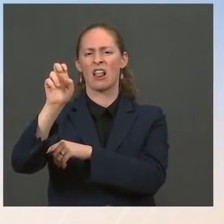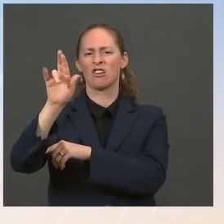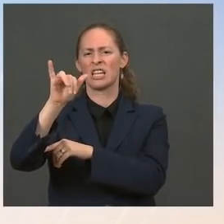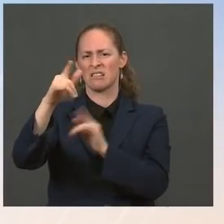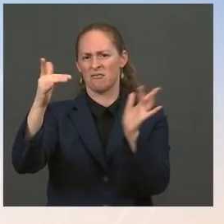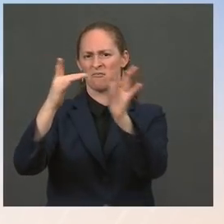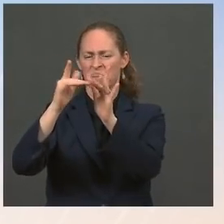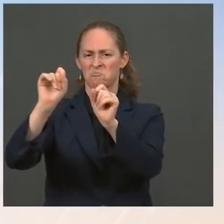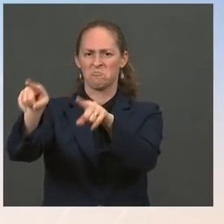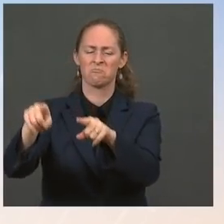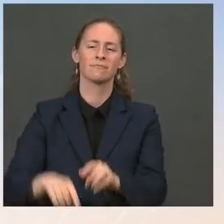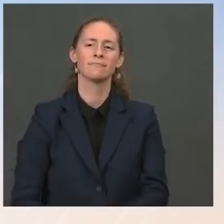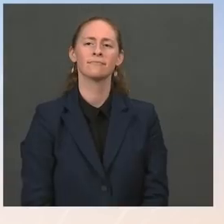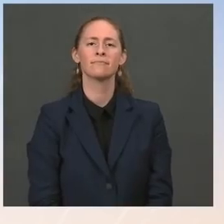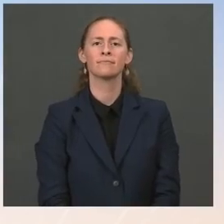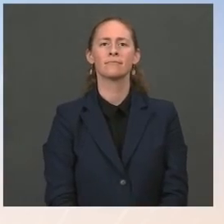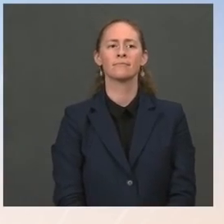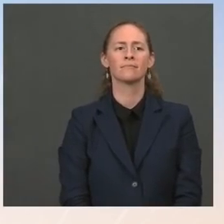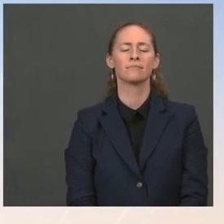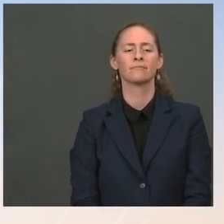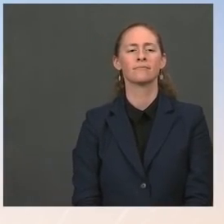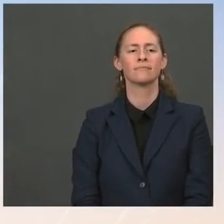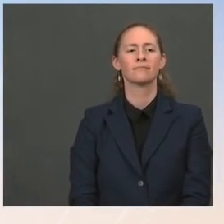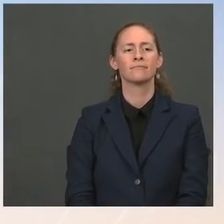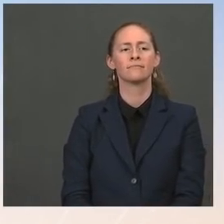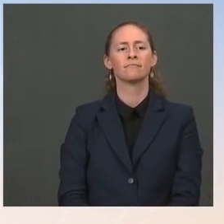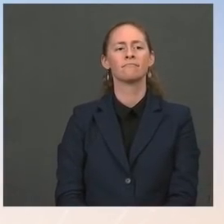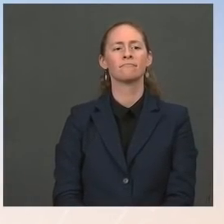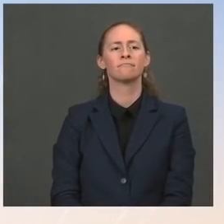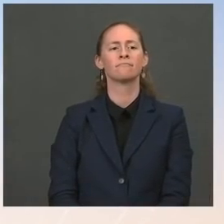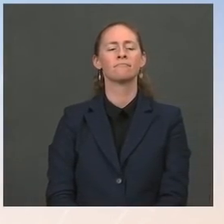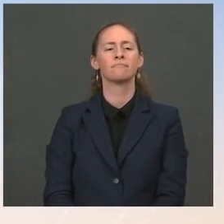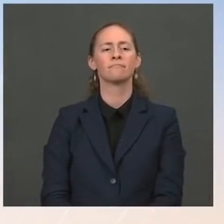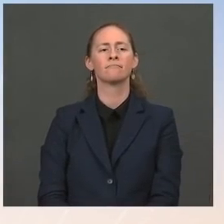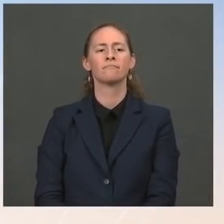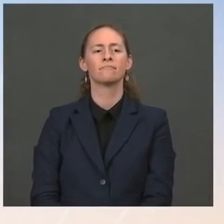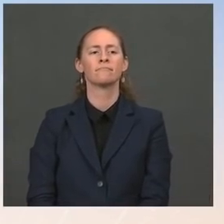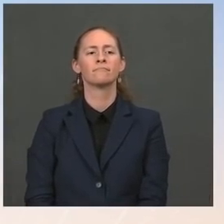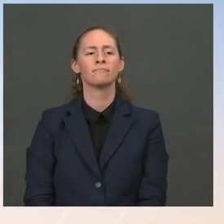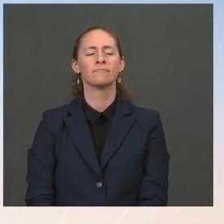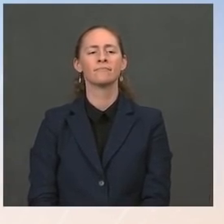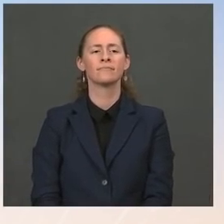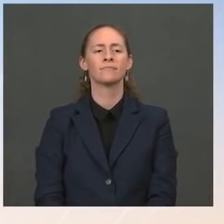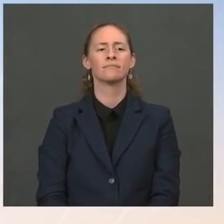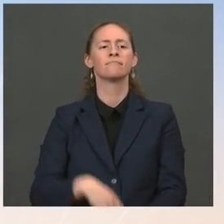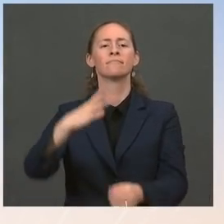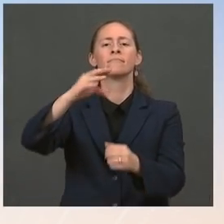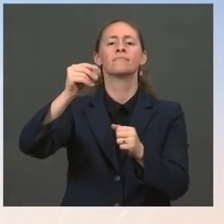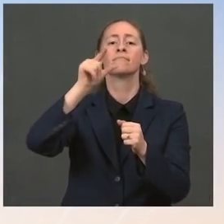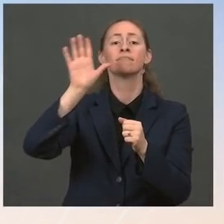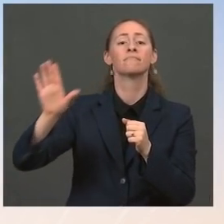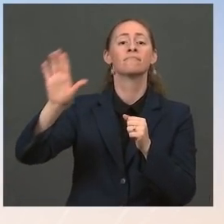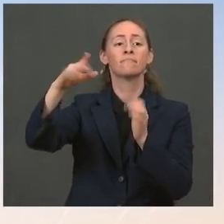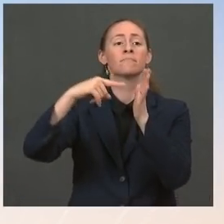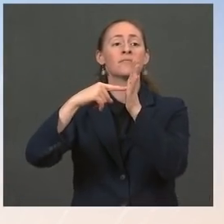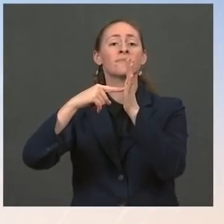as well as the representatives of Mr. Garcetti, in terms of his attendance. The Press: But, Jen, just to follow up: